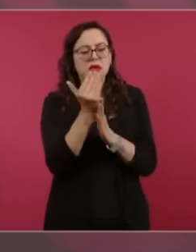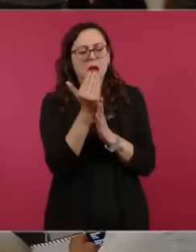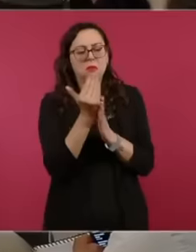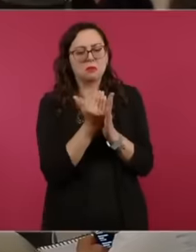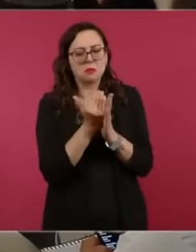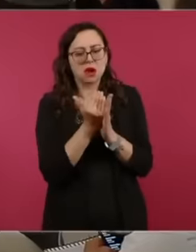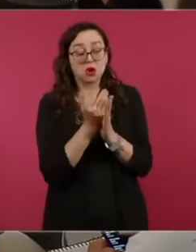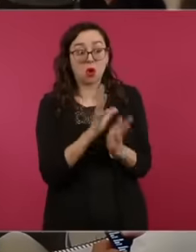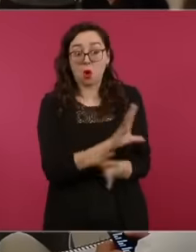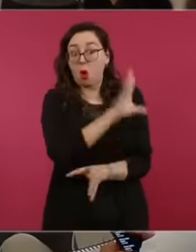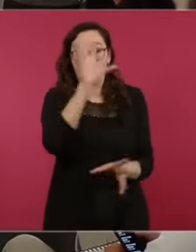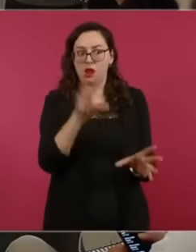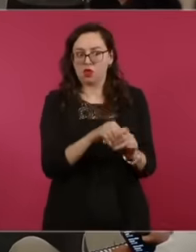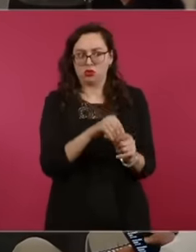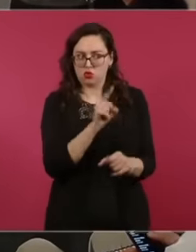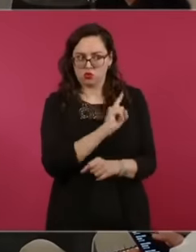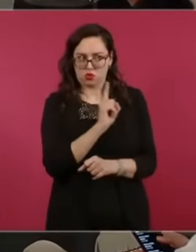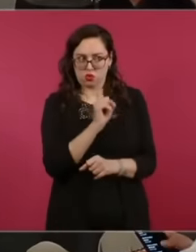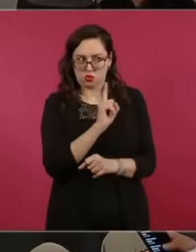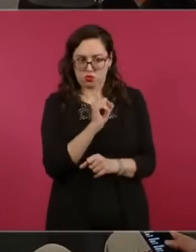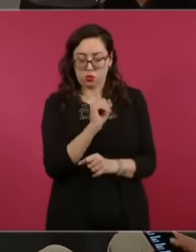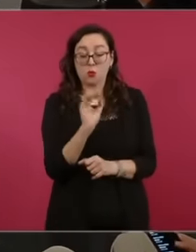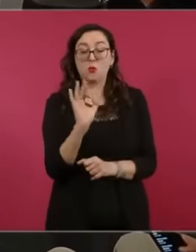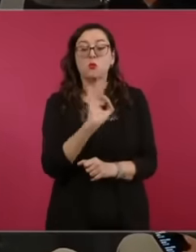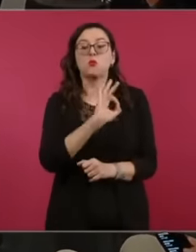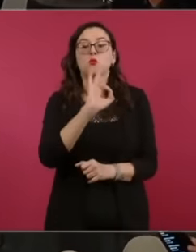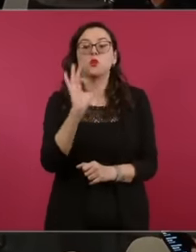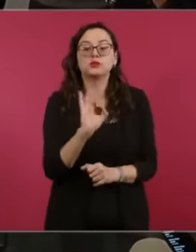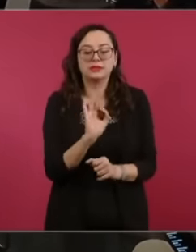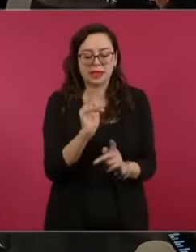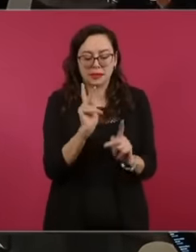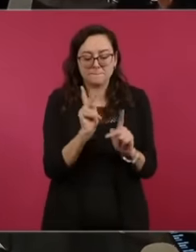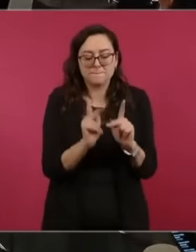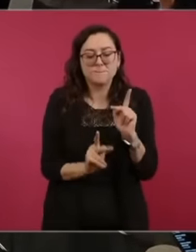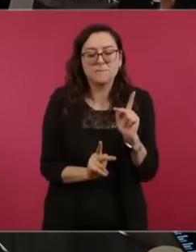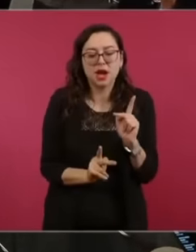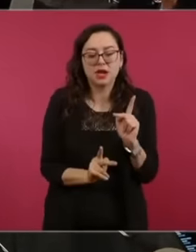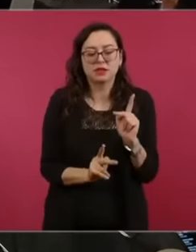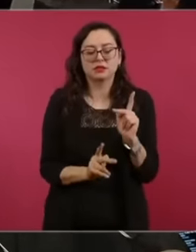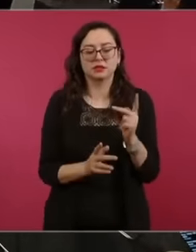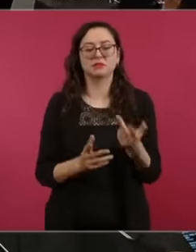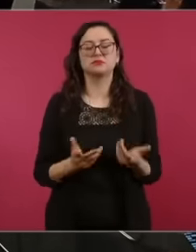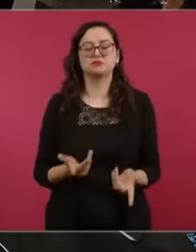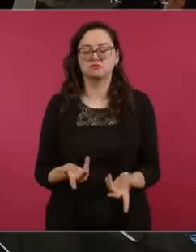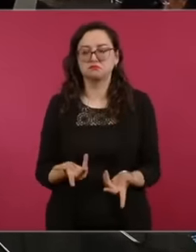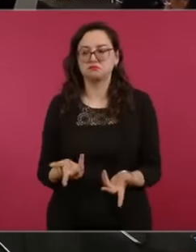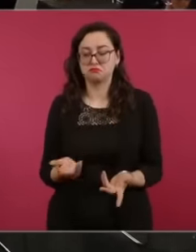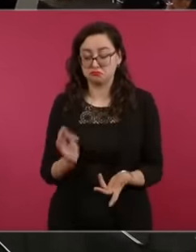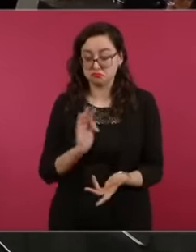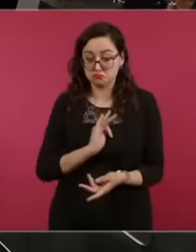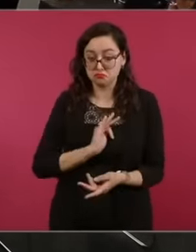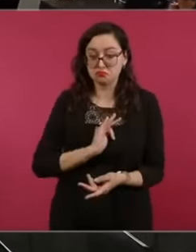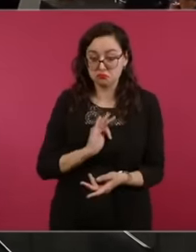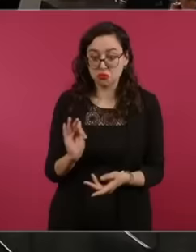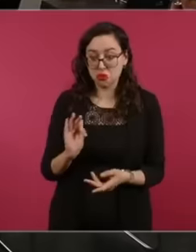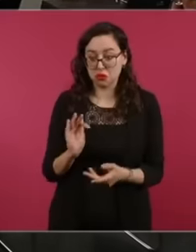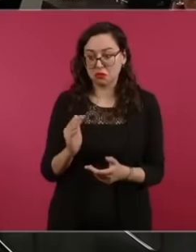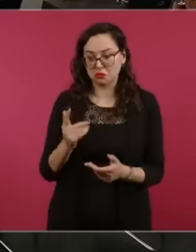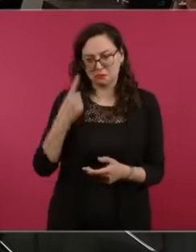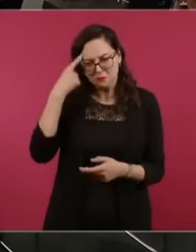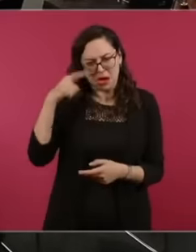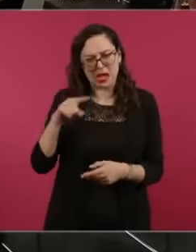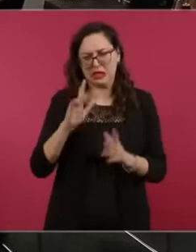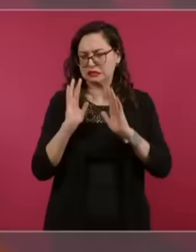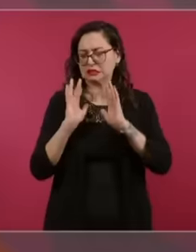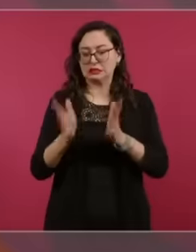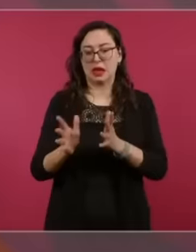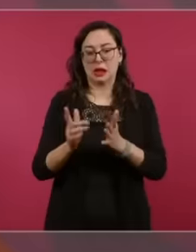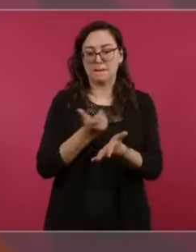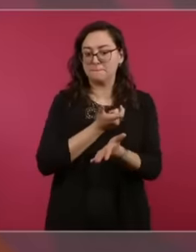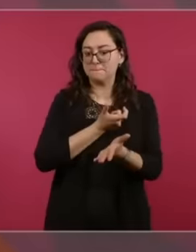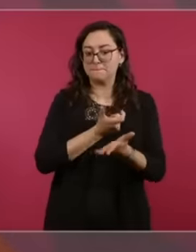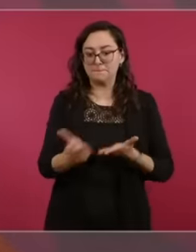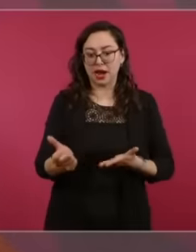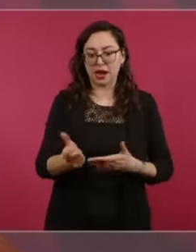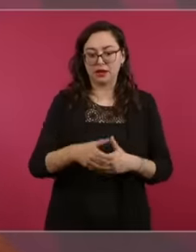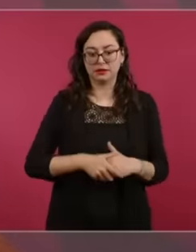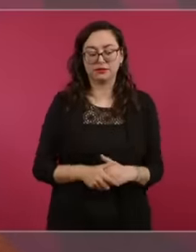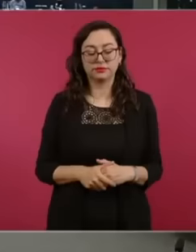all but in part How much could be deducted more or less what part could be from the total of the